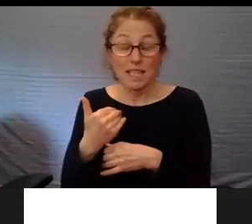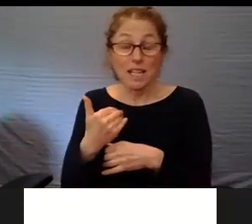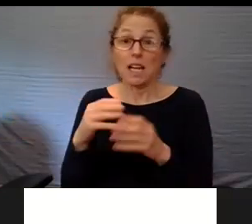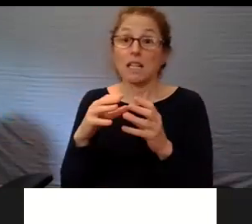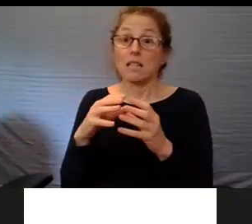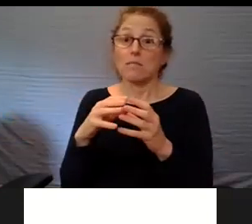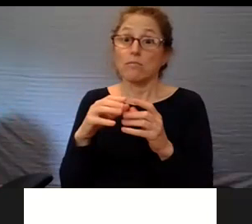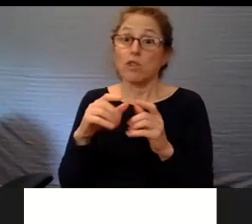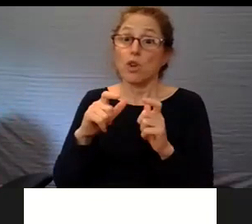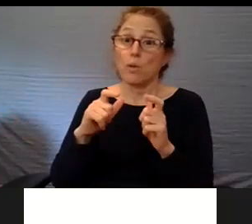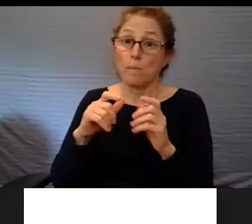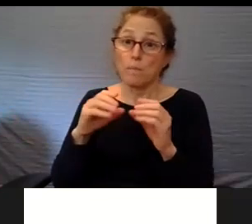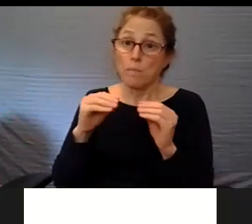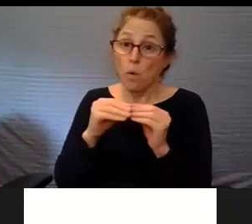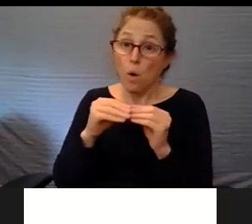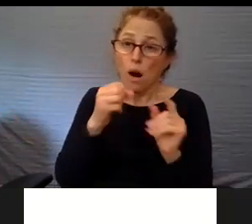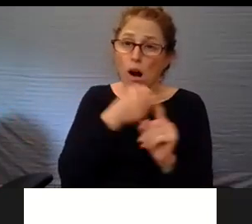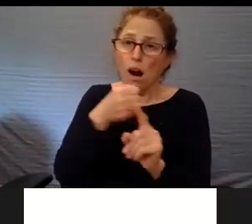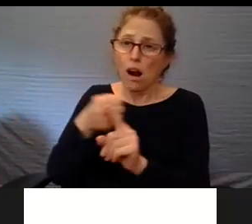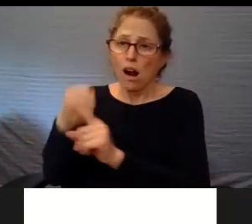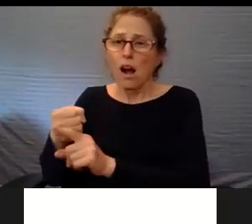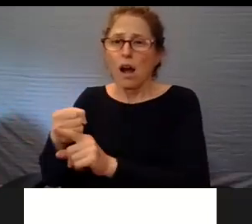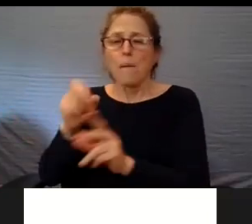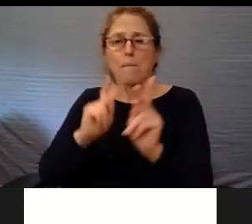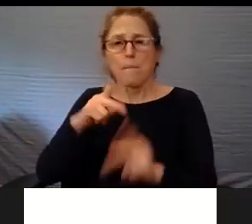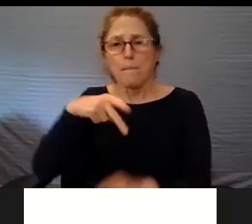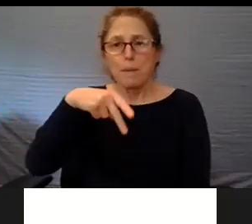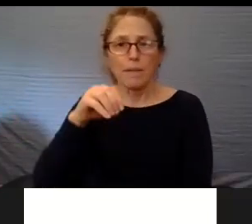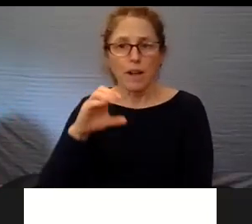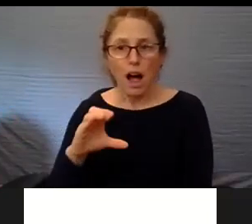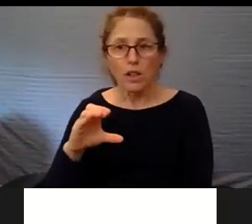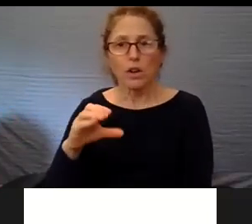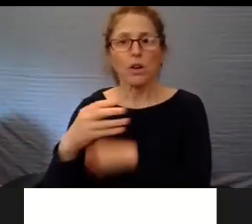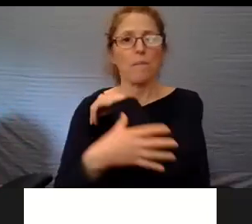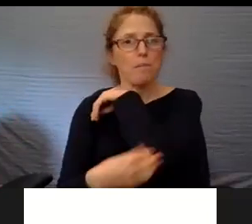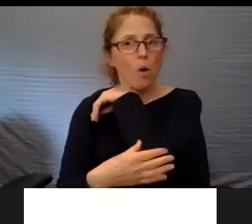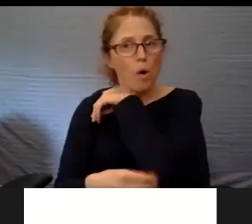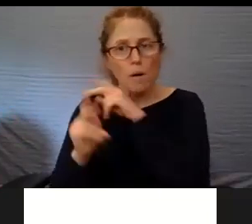within communities of color, poor communities, and so on and so forth because of access to